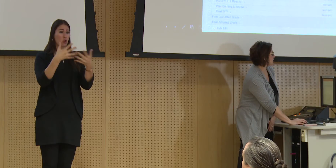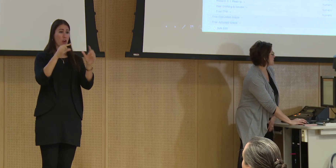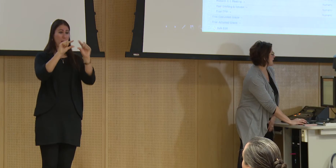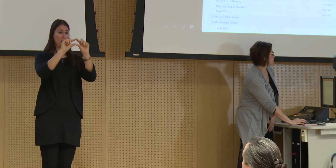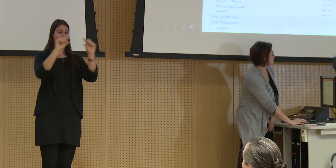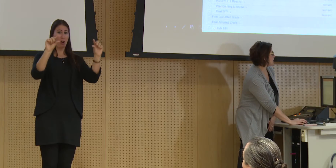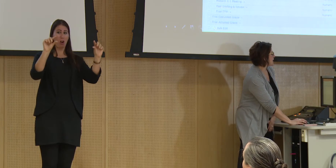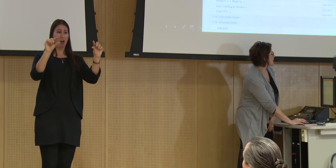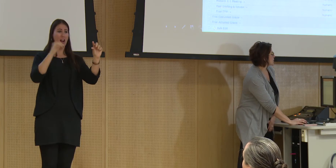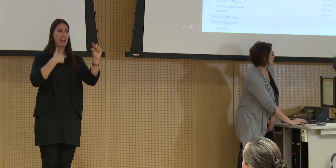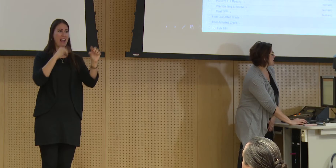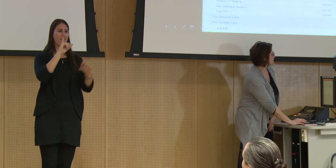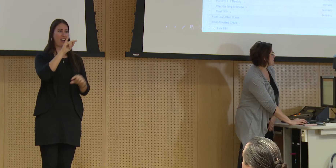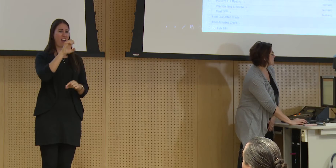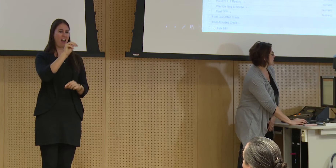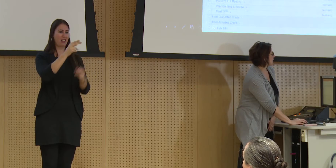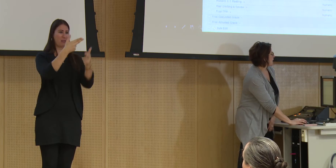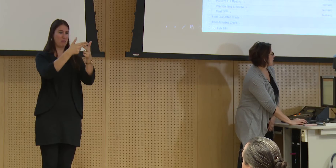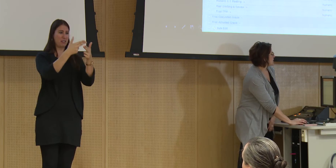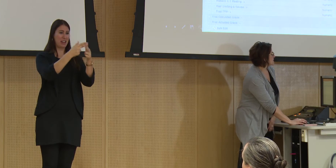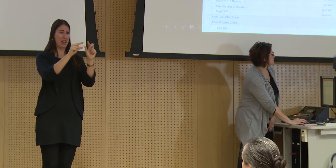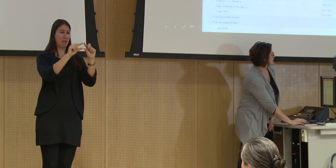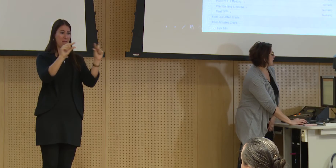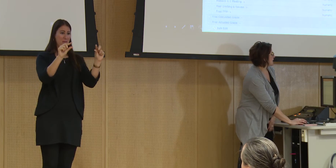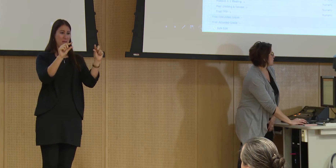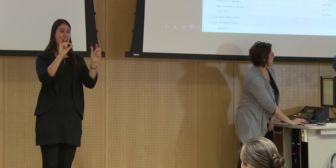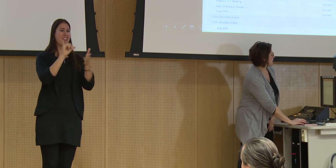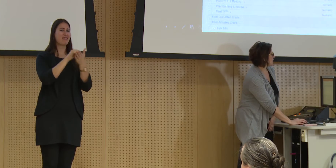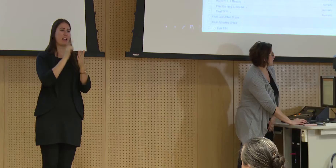that you've created, this is a category.